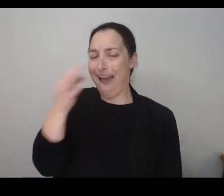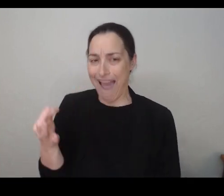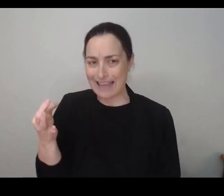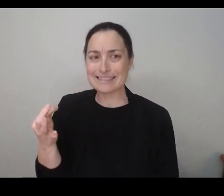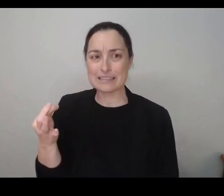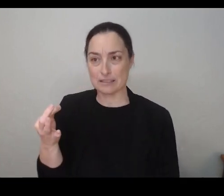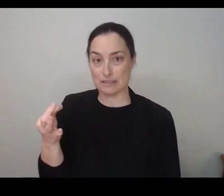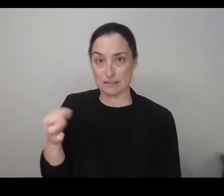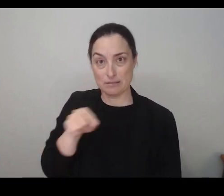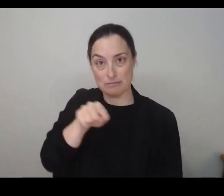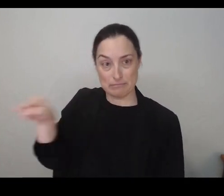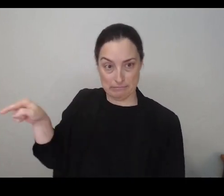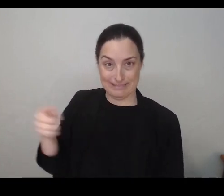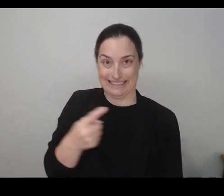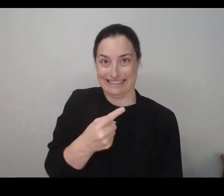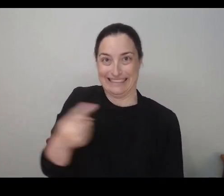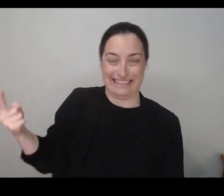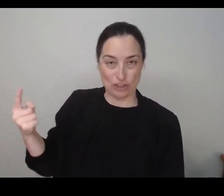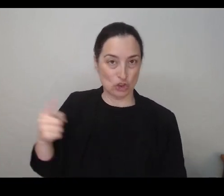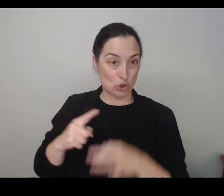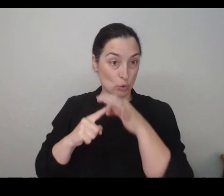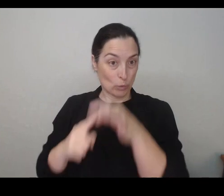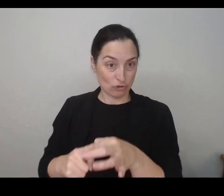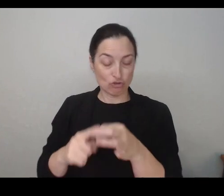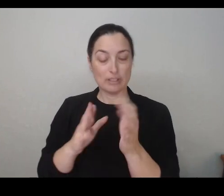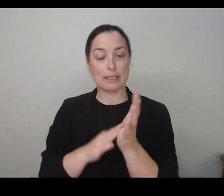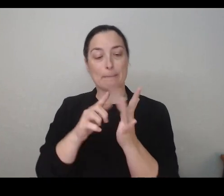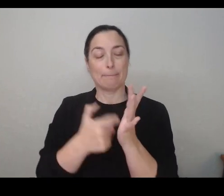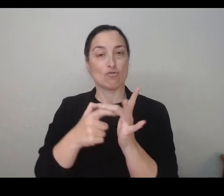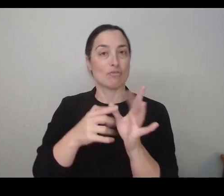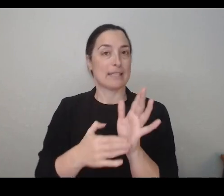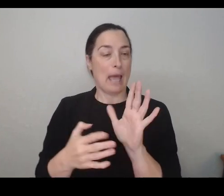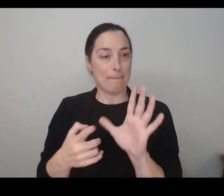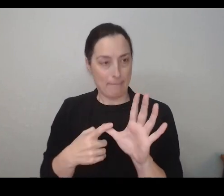in the reverse order. And Miriama, I've thought when people talked